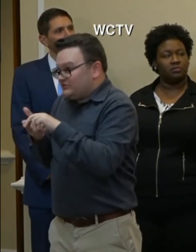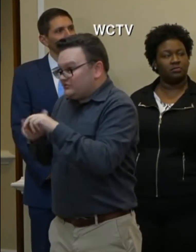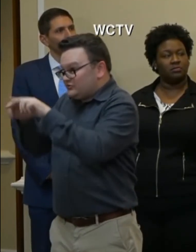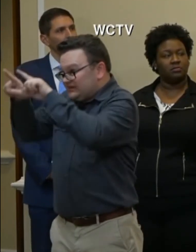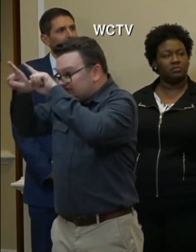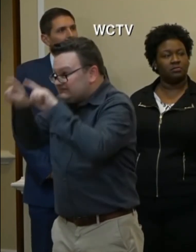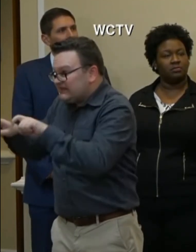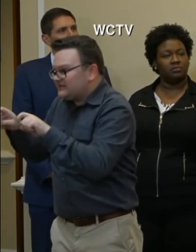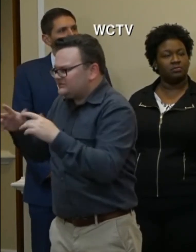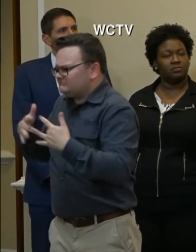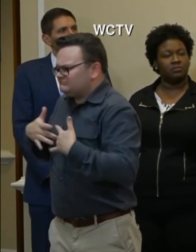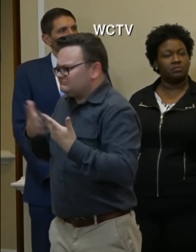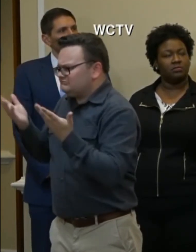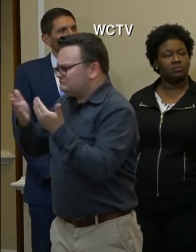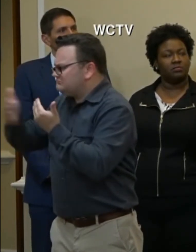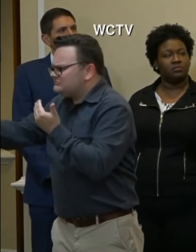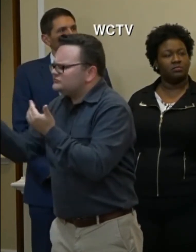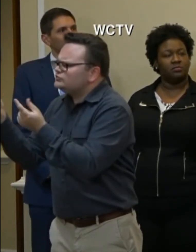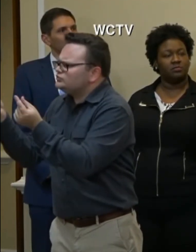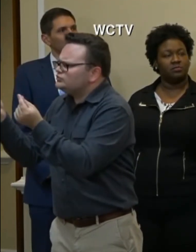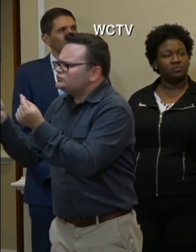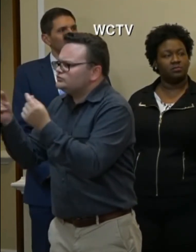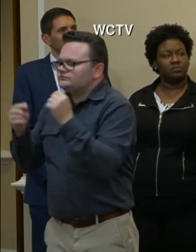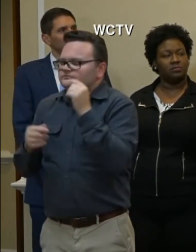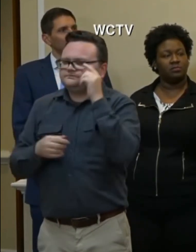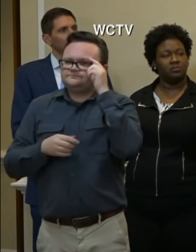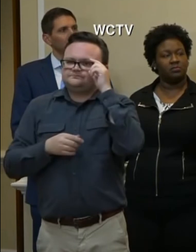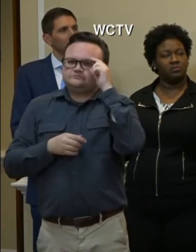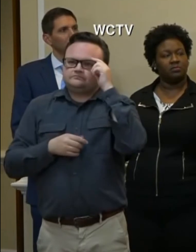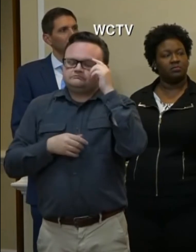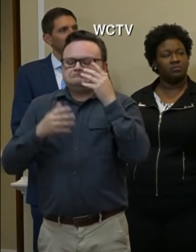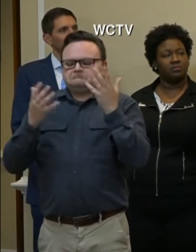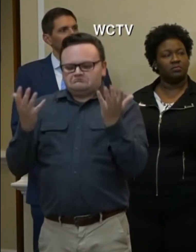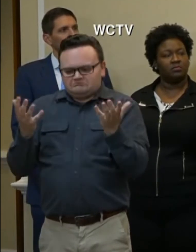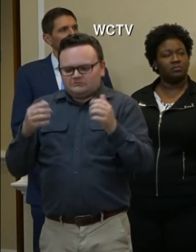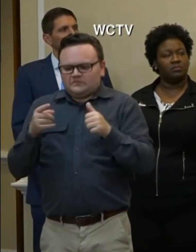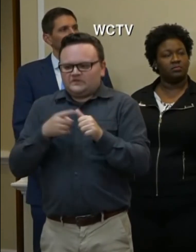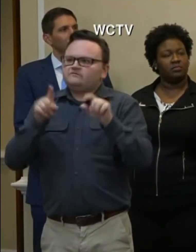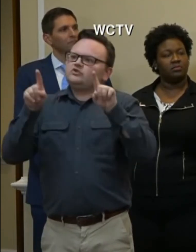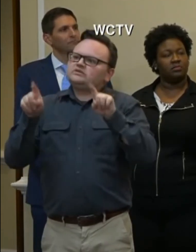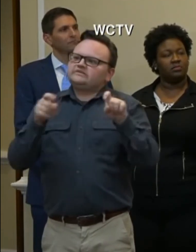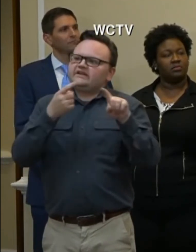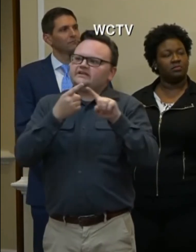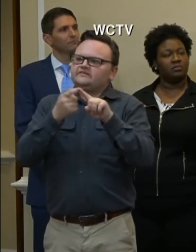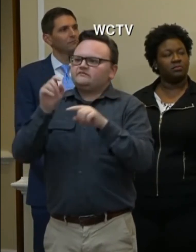well as you know you had I mean there was initially the test from the CDC were